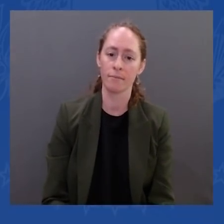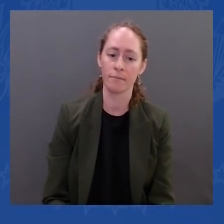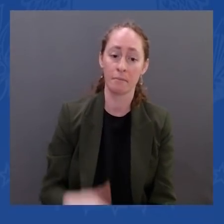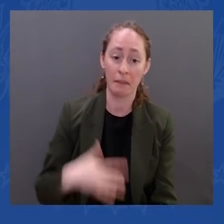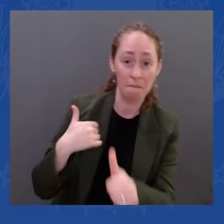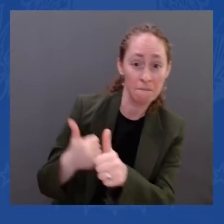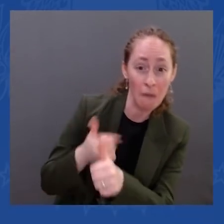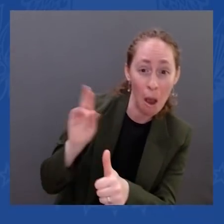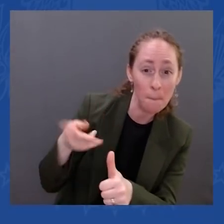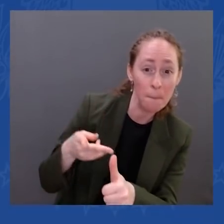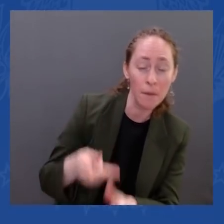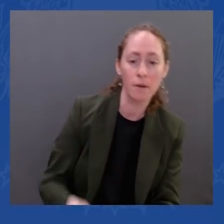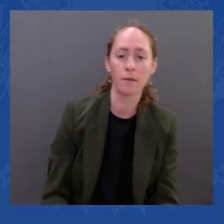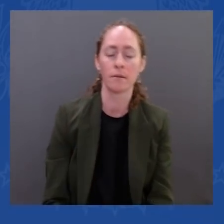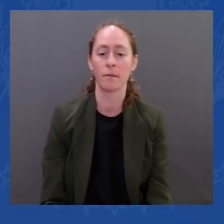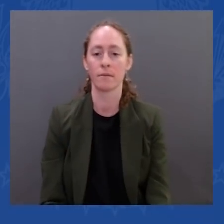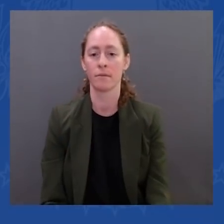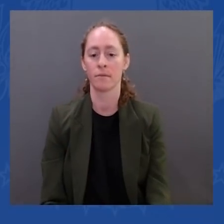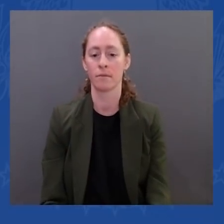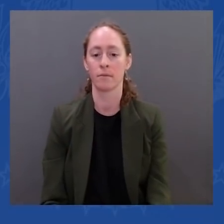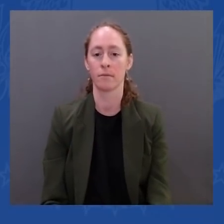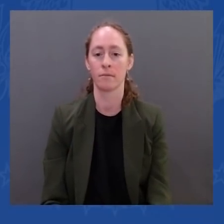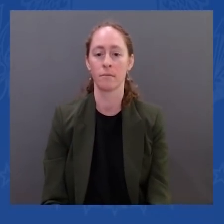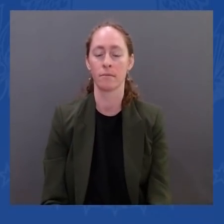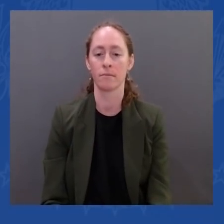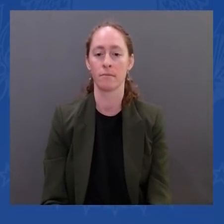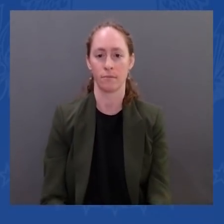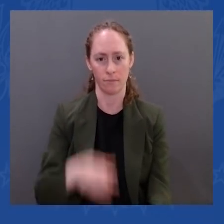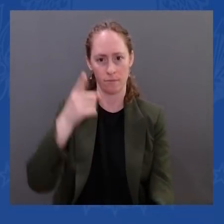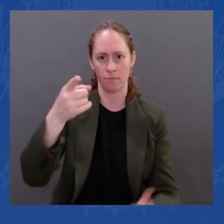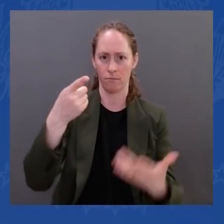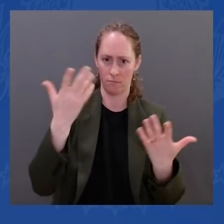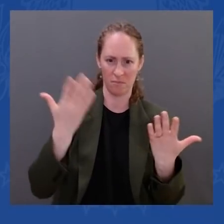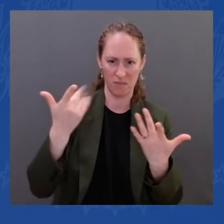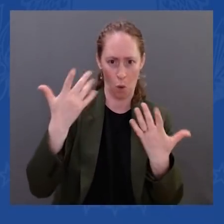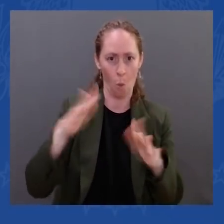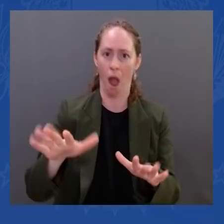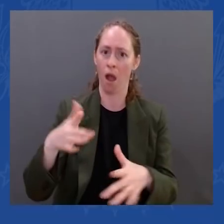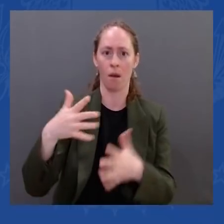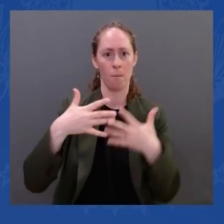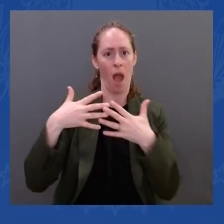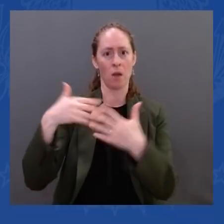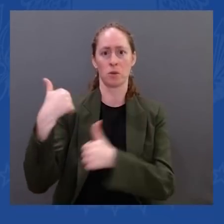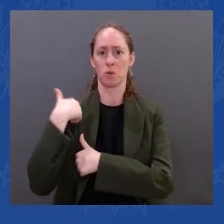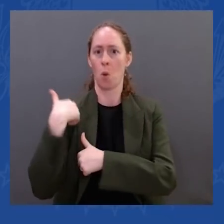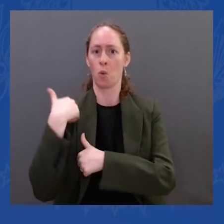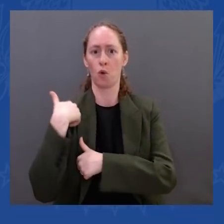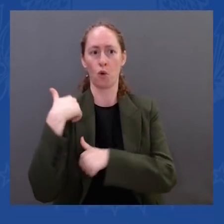if it comes to that? President Biden: Yes. The Press: You are? President Biden: That's the commitment we made.